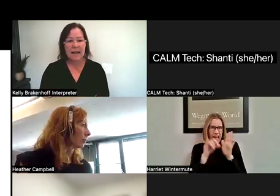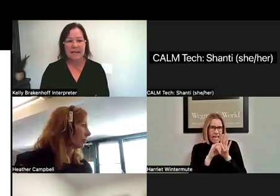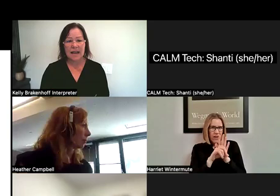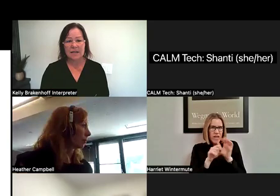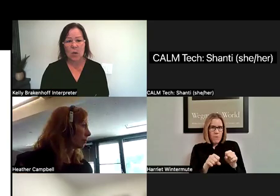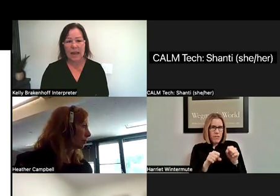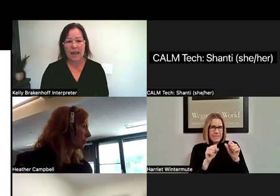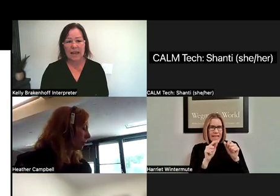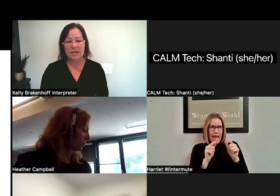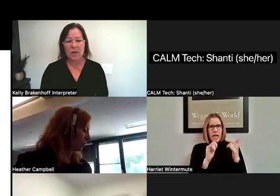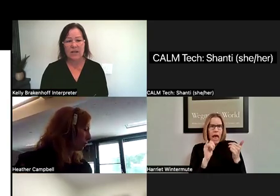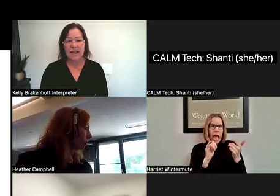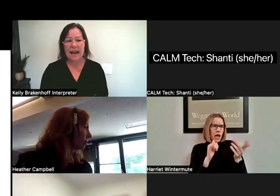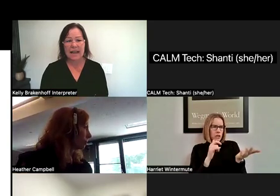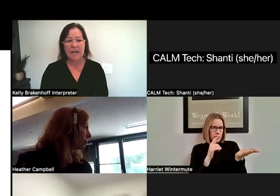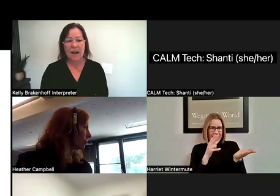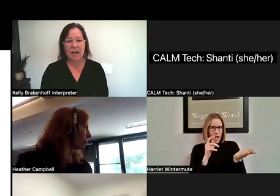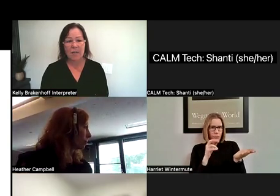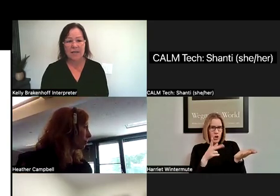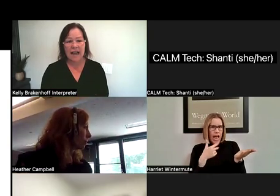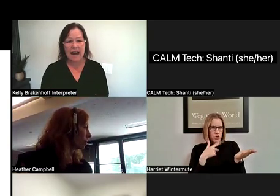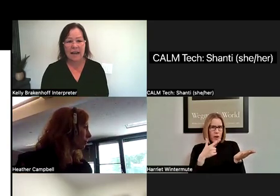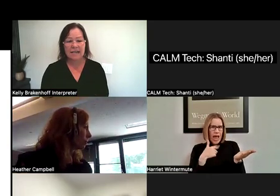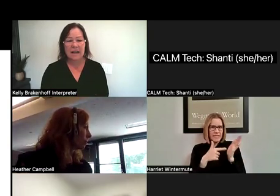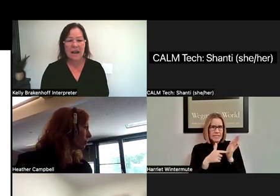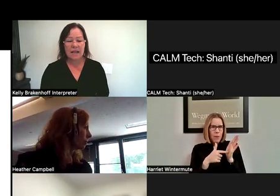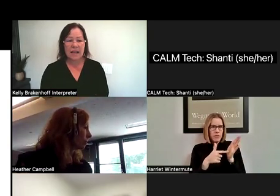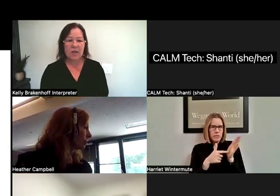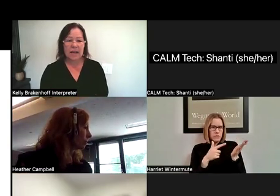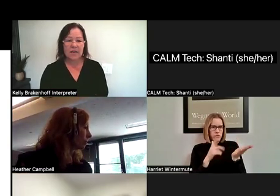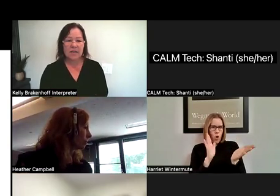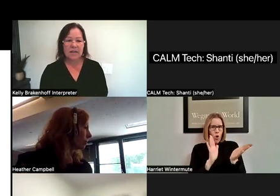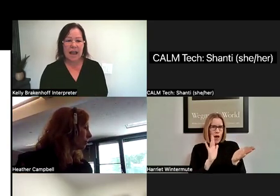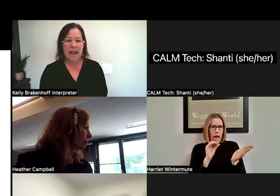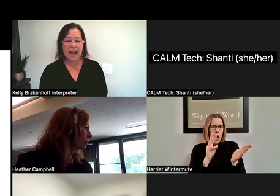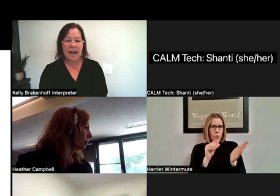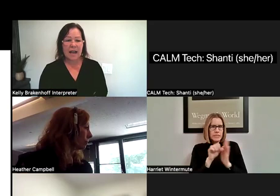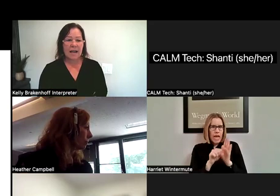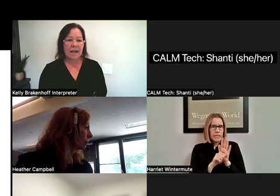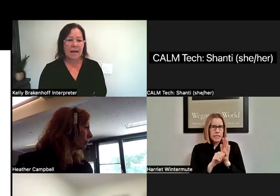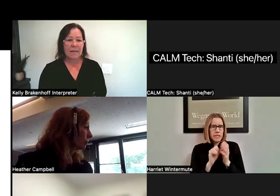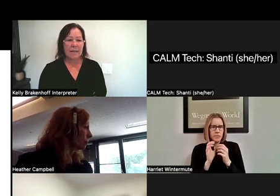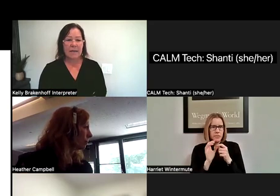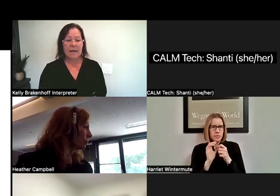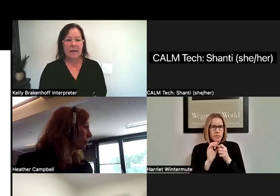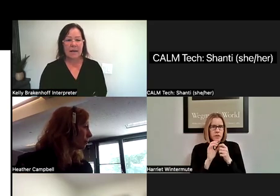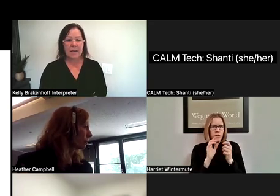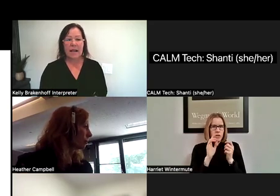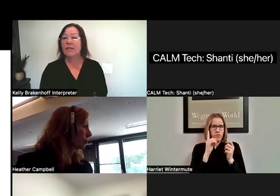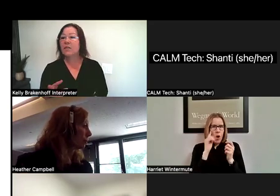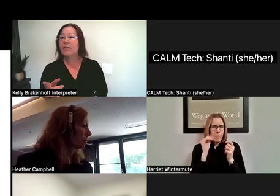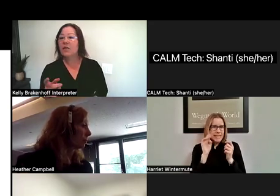that says waiting. So if it's an identifiable status like you could either say like if you show